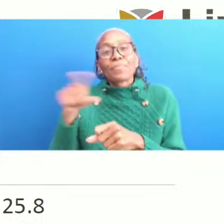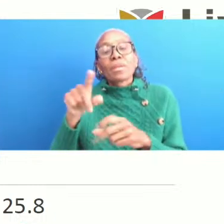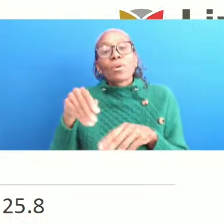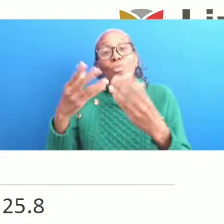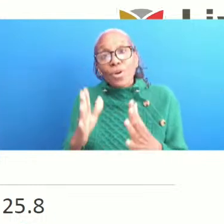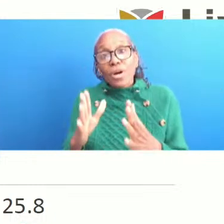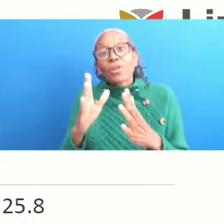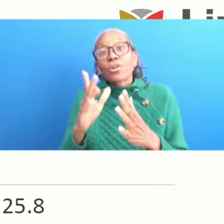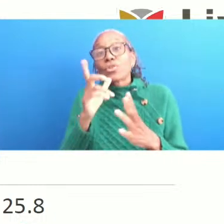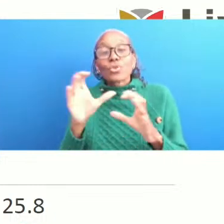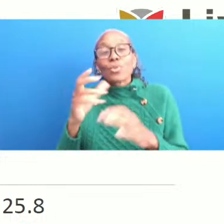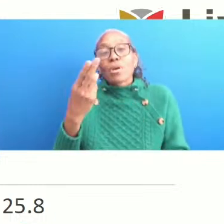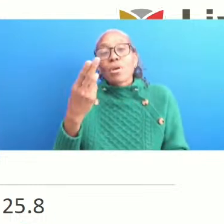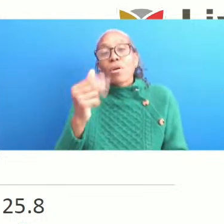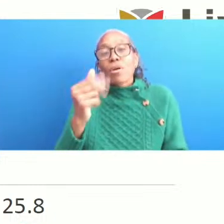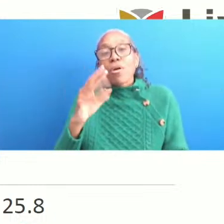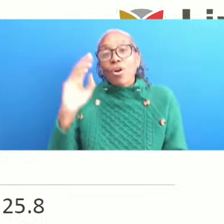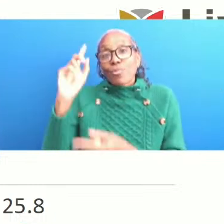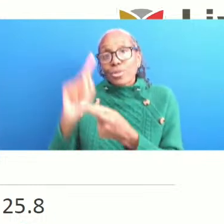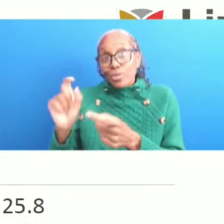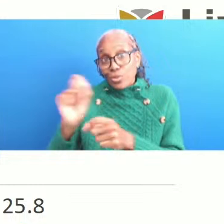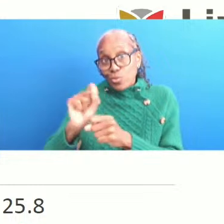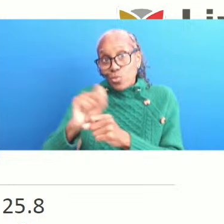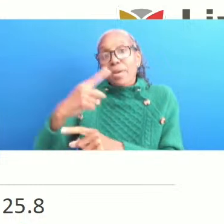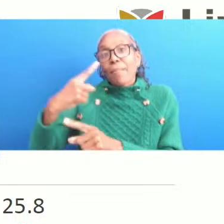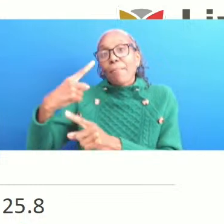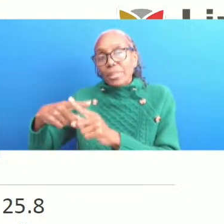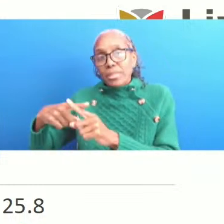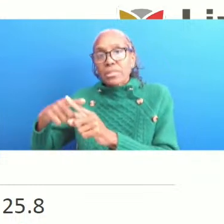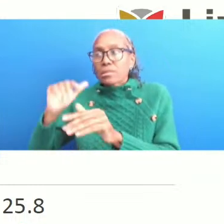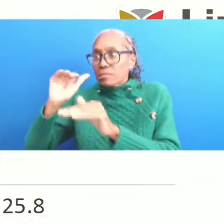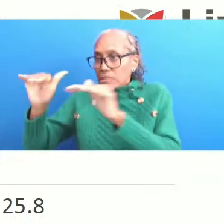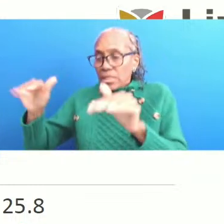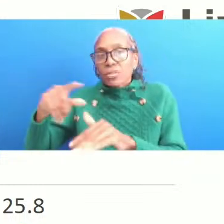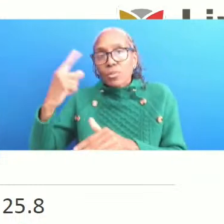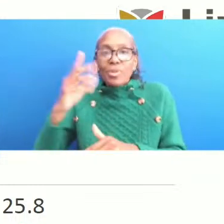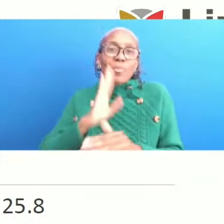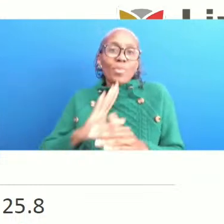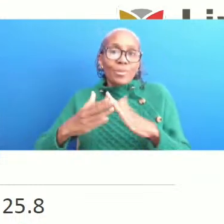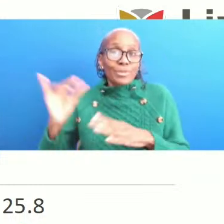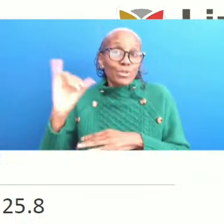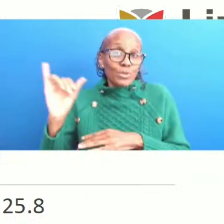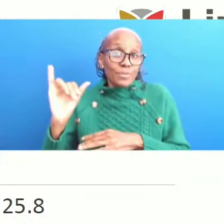ENSURE THAT OUR PROVIDERS WHO ARE DOING HARM REDUCTION WORK